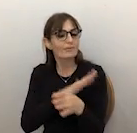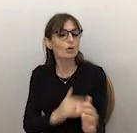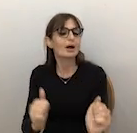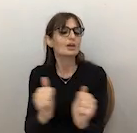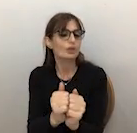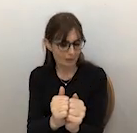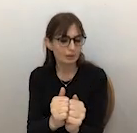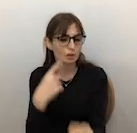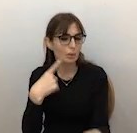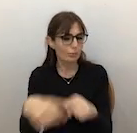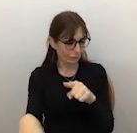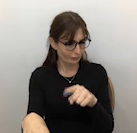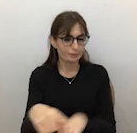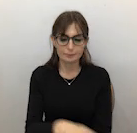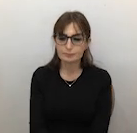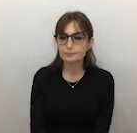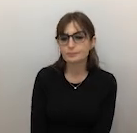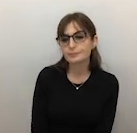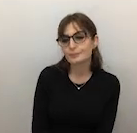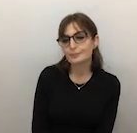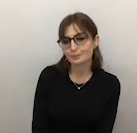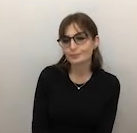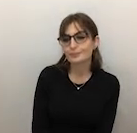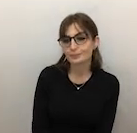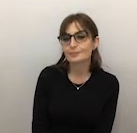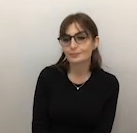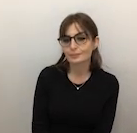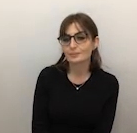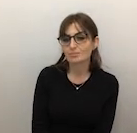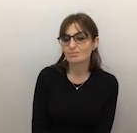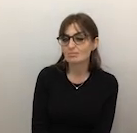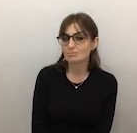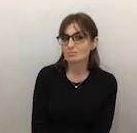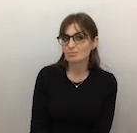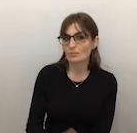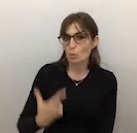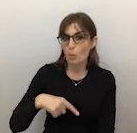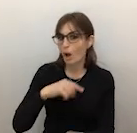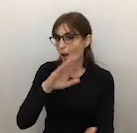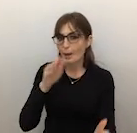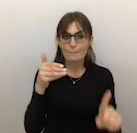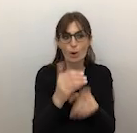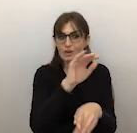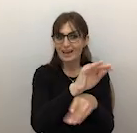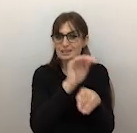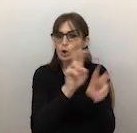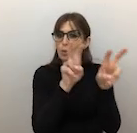before agreeing to approve the signing of the declaration. Finally, we learned the purpose of an external audit